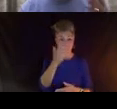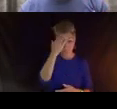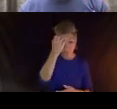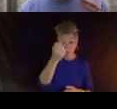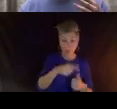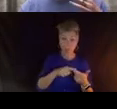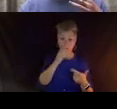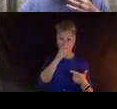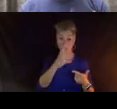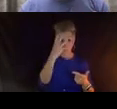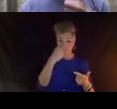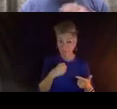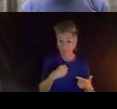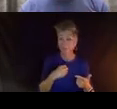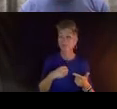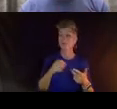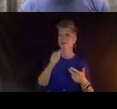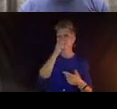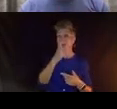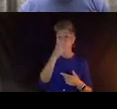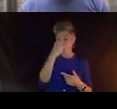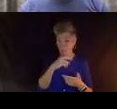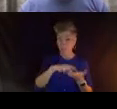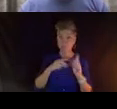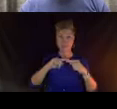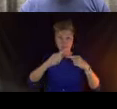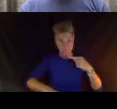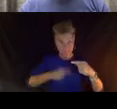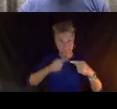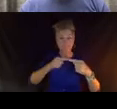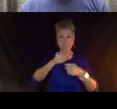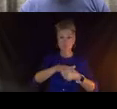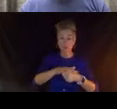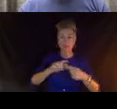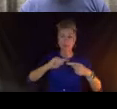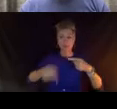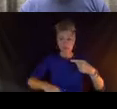and poor sleep leads to more stress and whatnot. And so I wanna encourage people